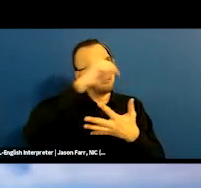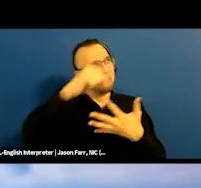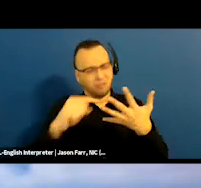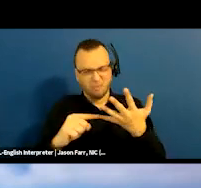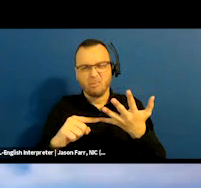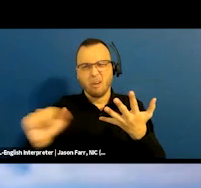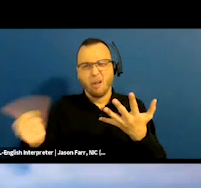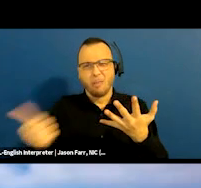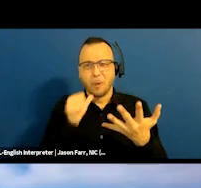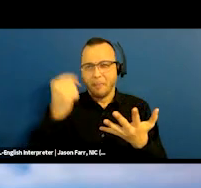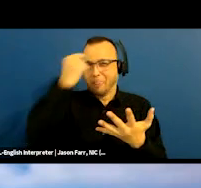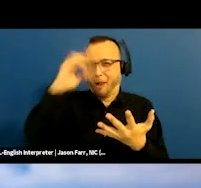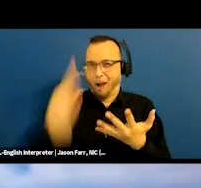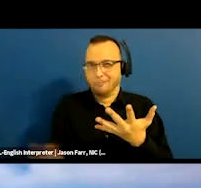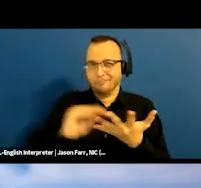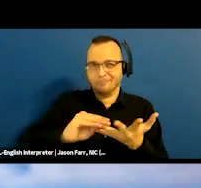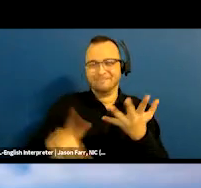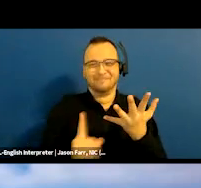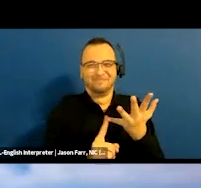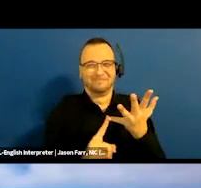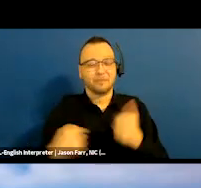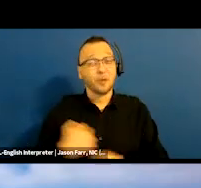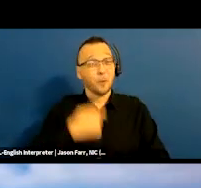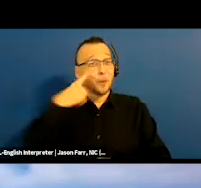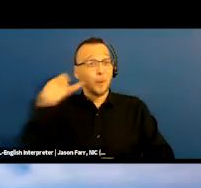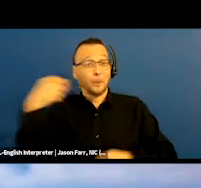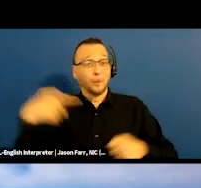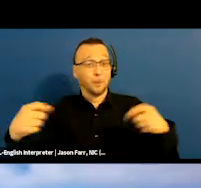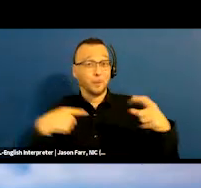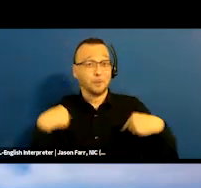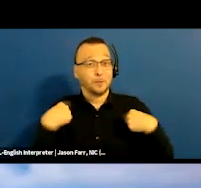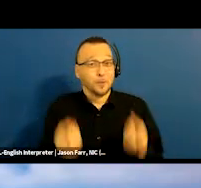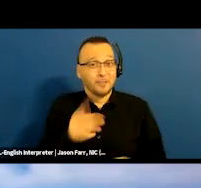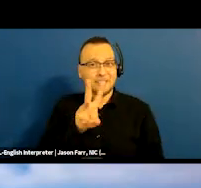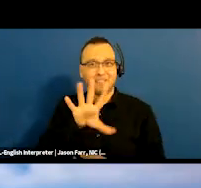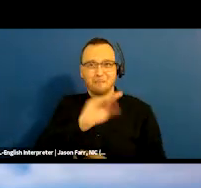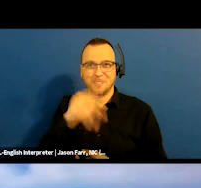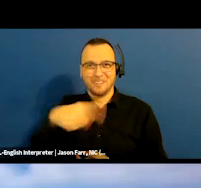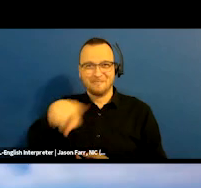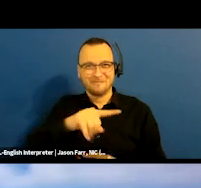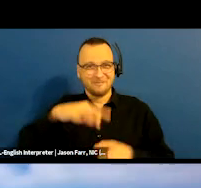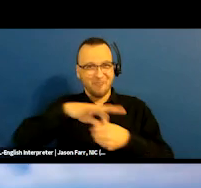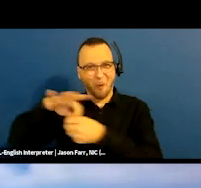a program supervisor, administrator director, or you might be working in policy or technical assistance.